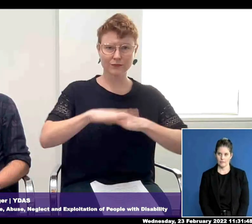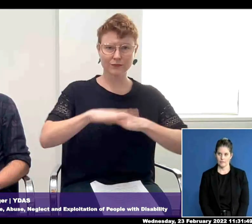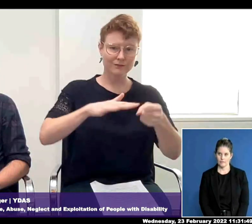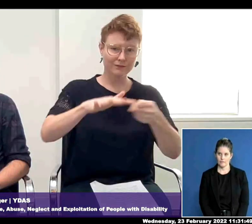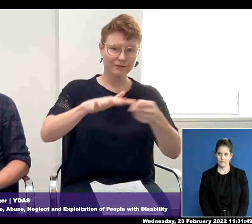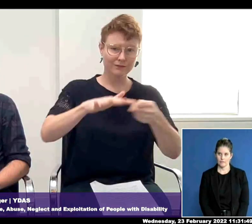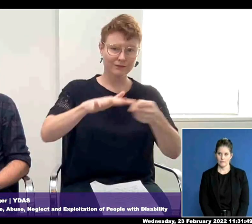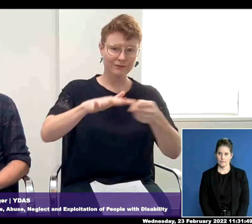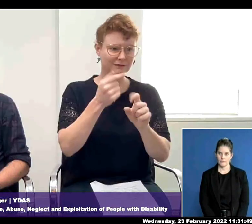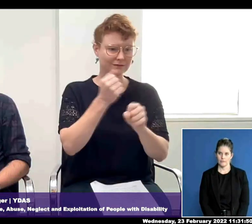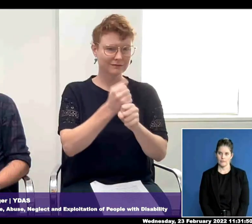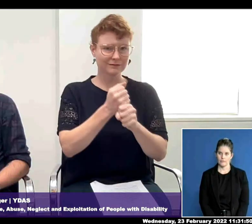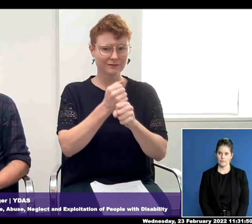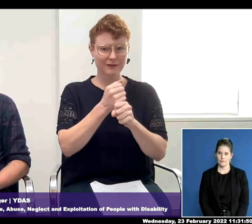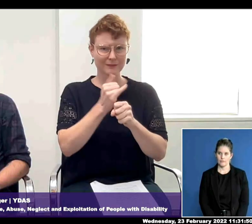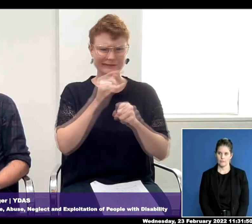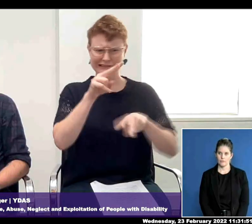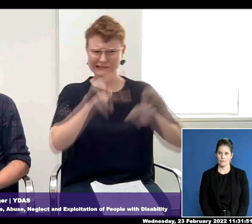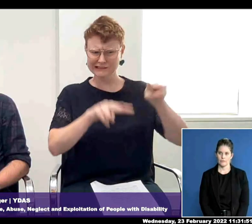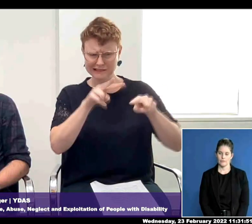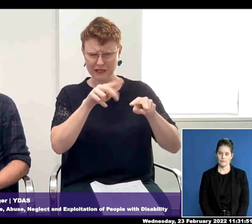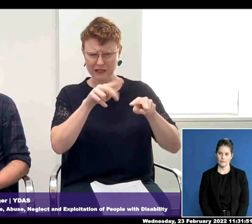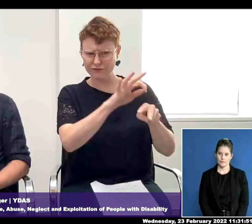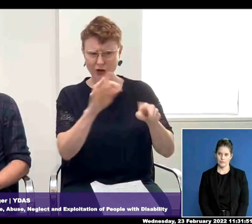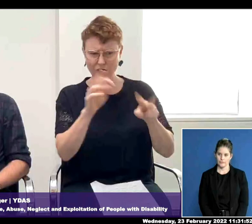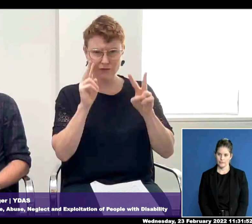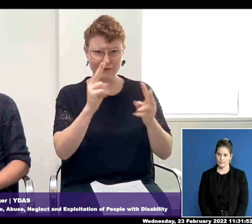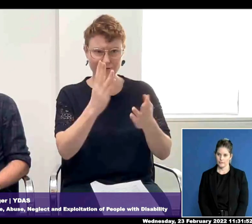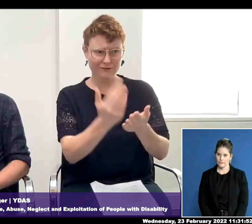what is considered appropriate behaviour for various different workplaces.